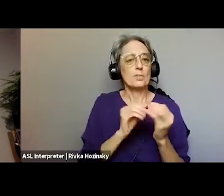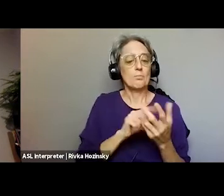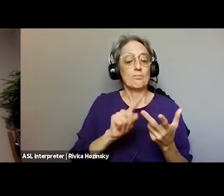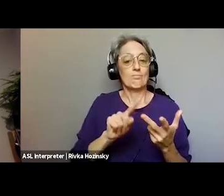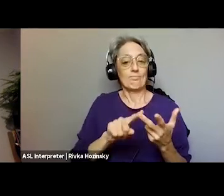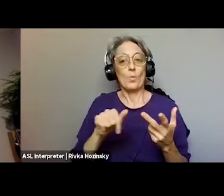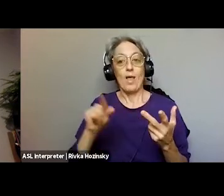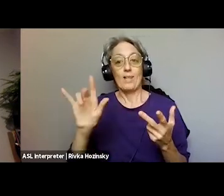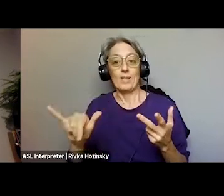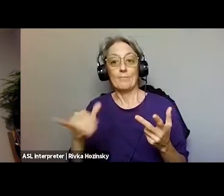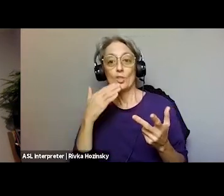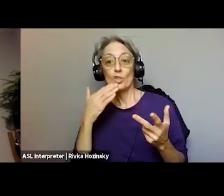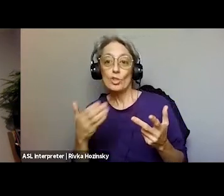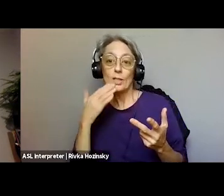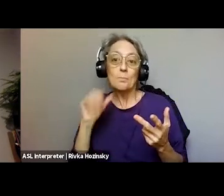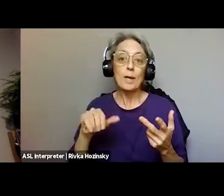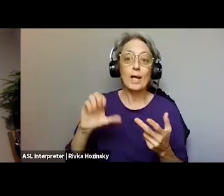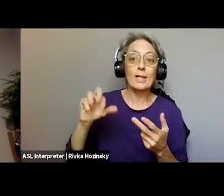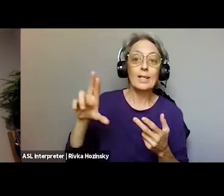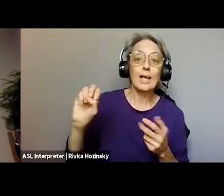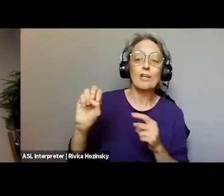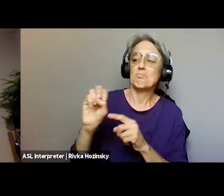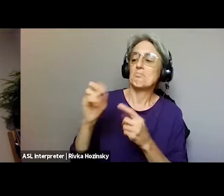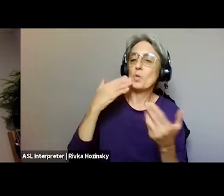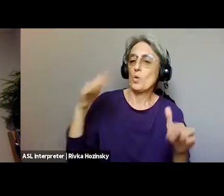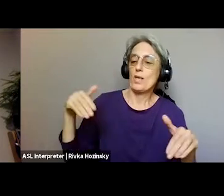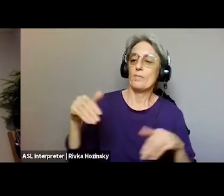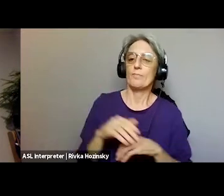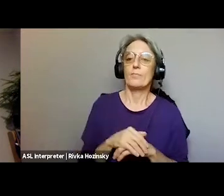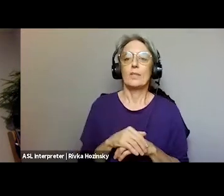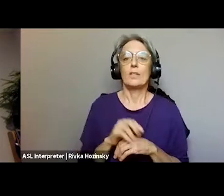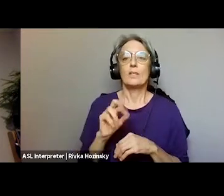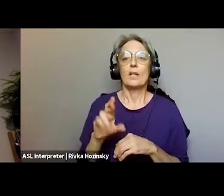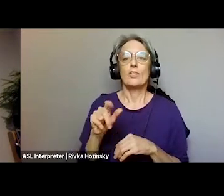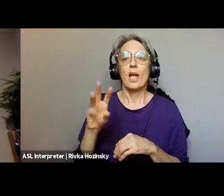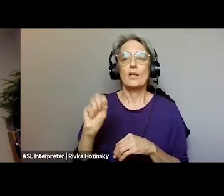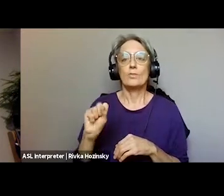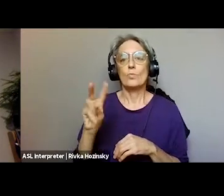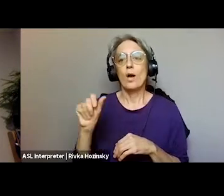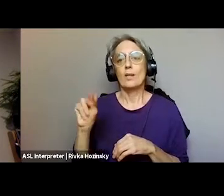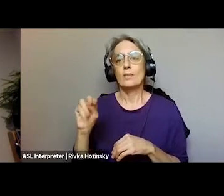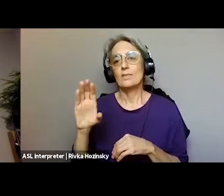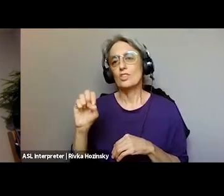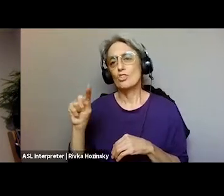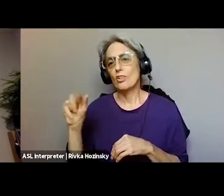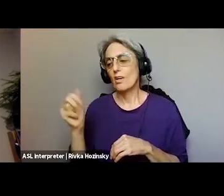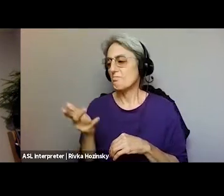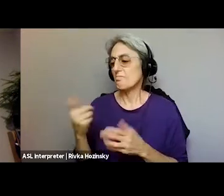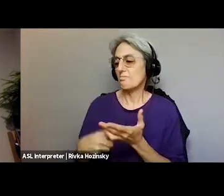and as Dr. Andrews and Miss Watkins and Senda talked about on Monday, there is a real lack of